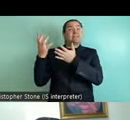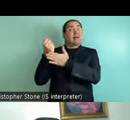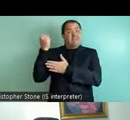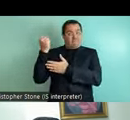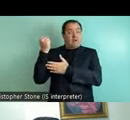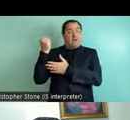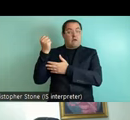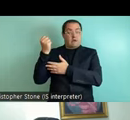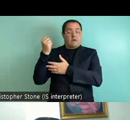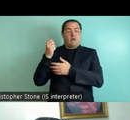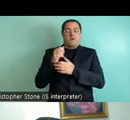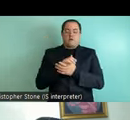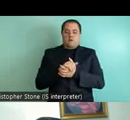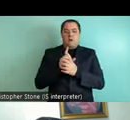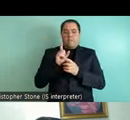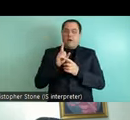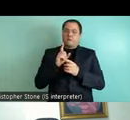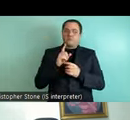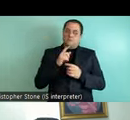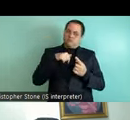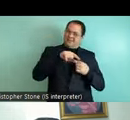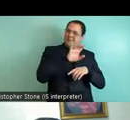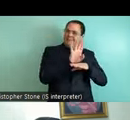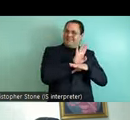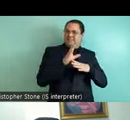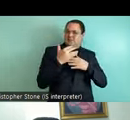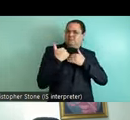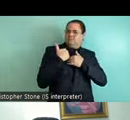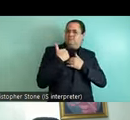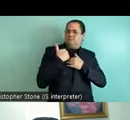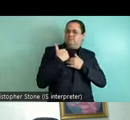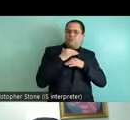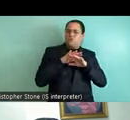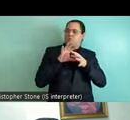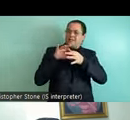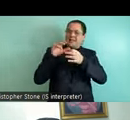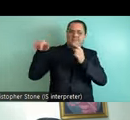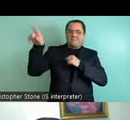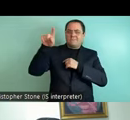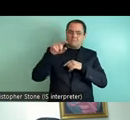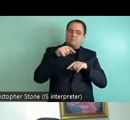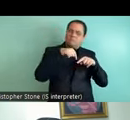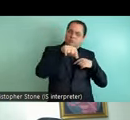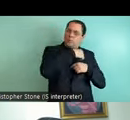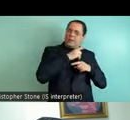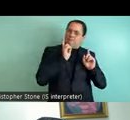for the resides with the private sector, and no longer with the incubators, we've increased